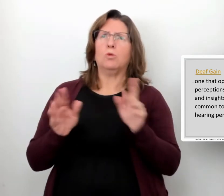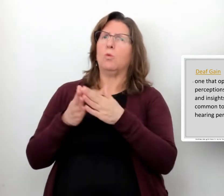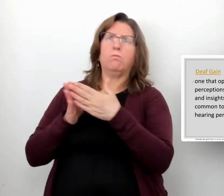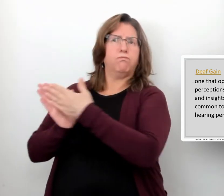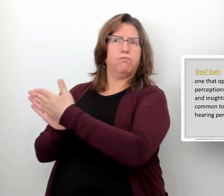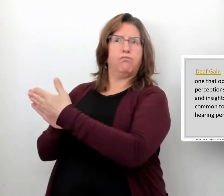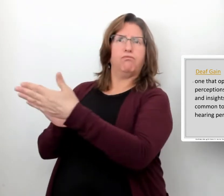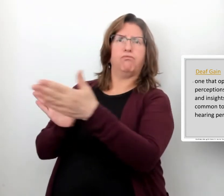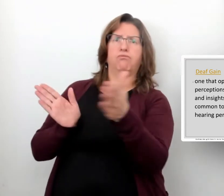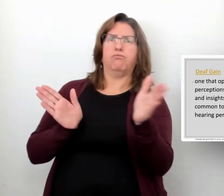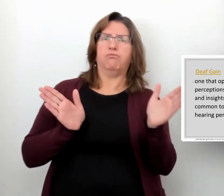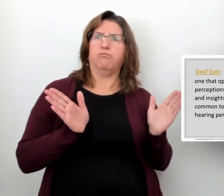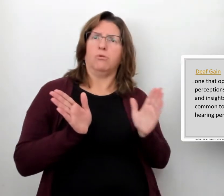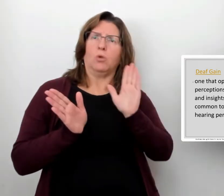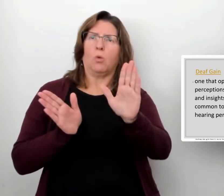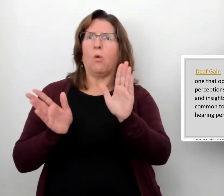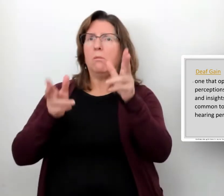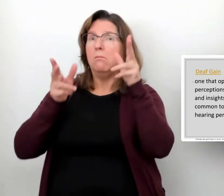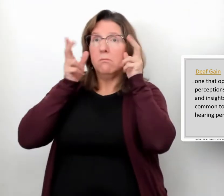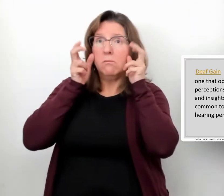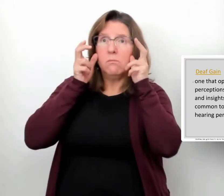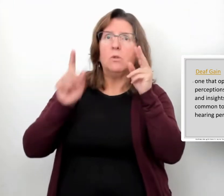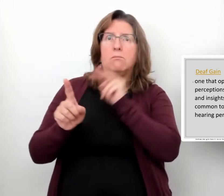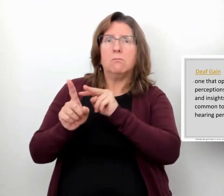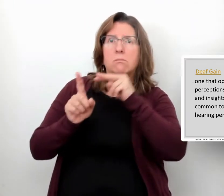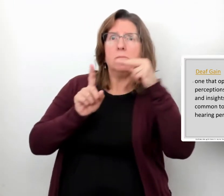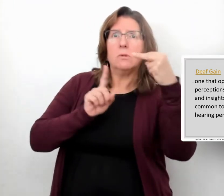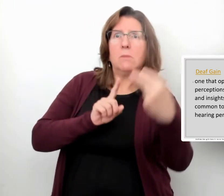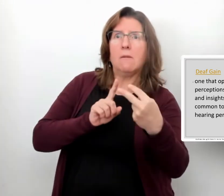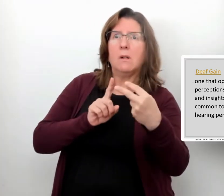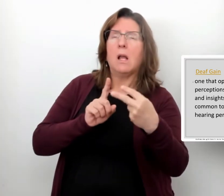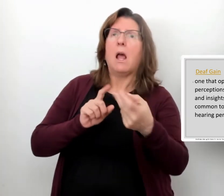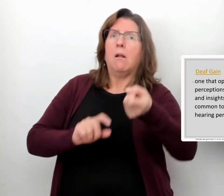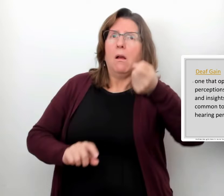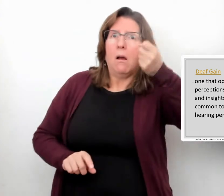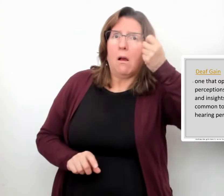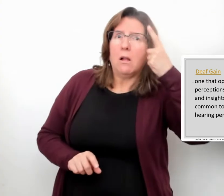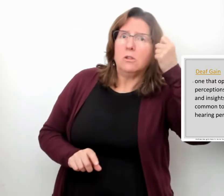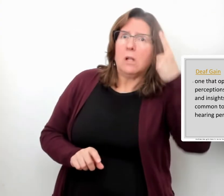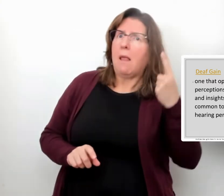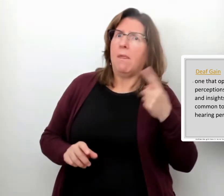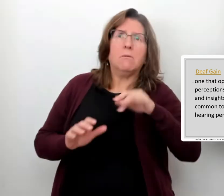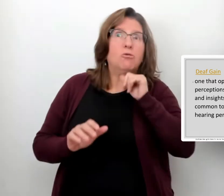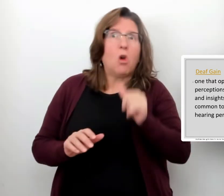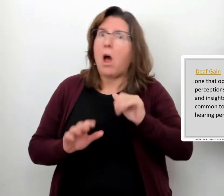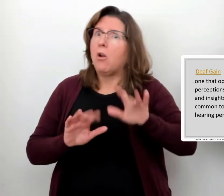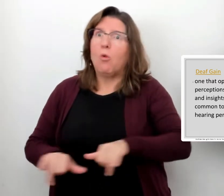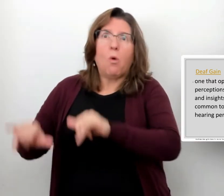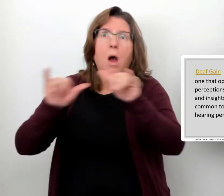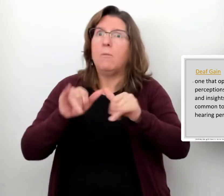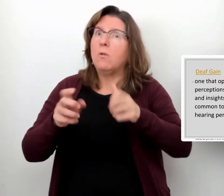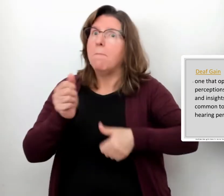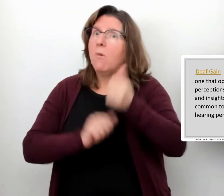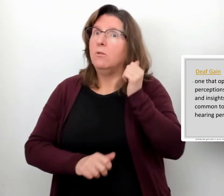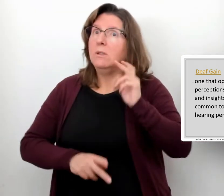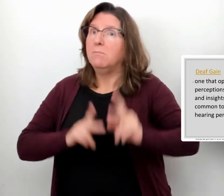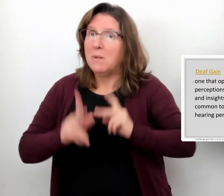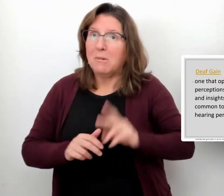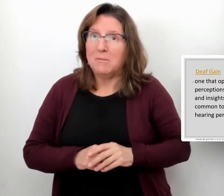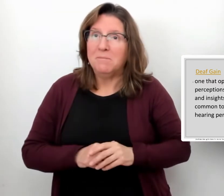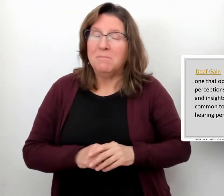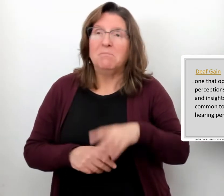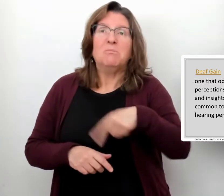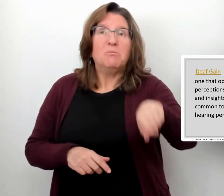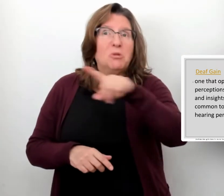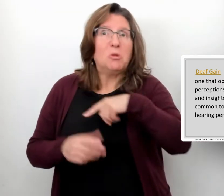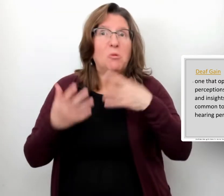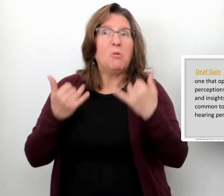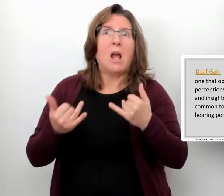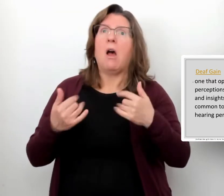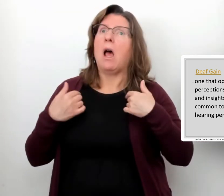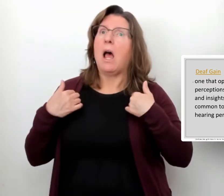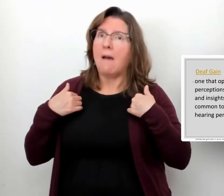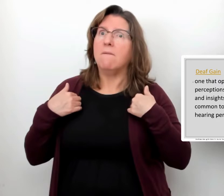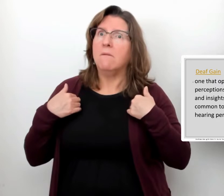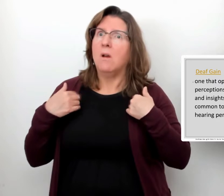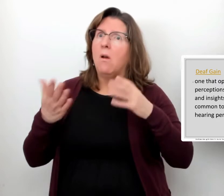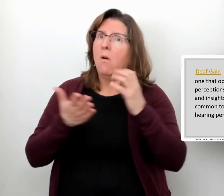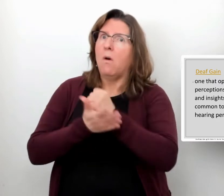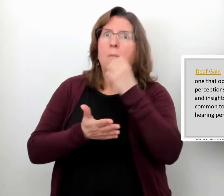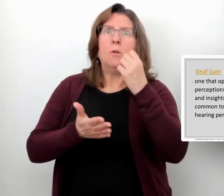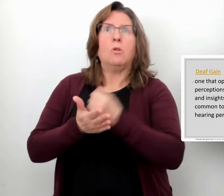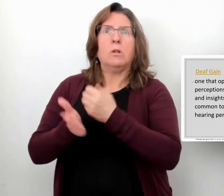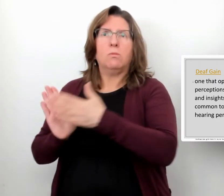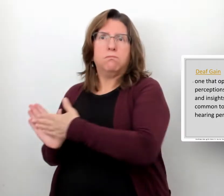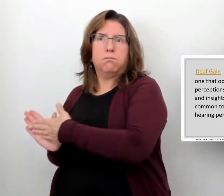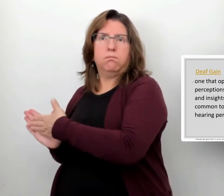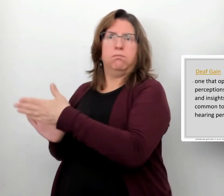We ask you to widen your perceptions and perspectives towards understanding insights that are less common to the majority.